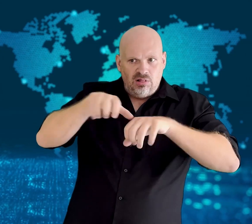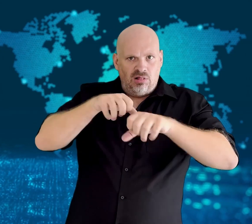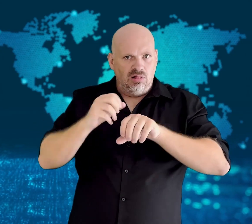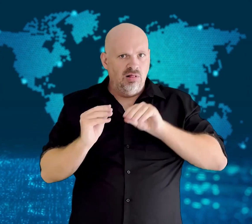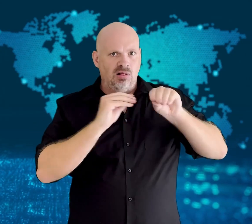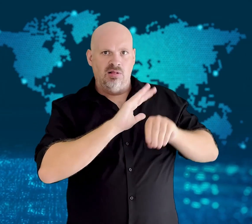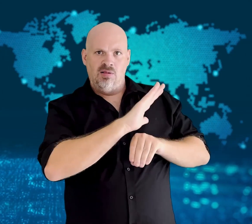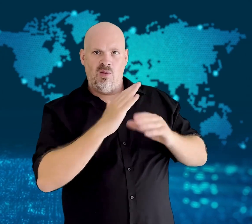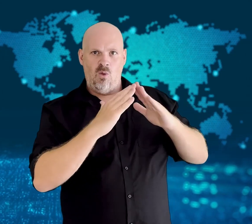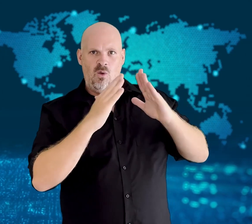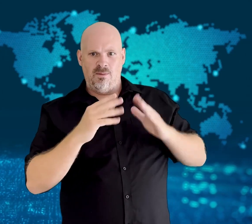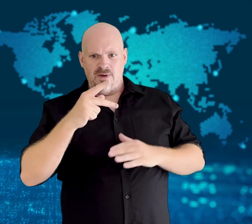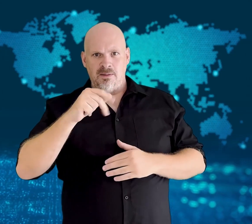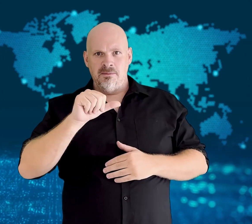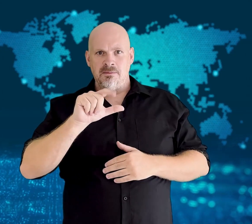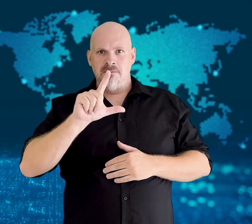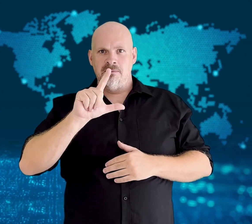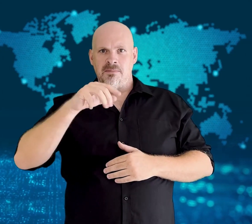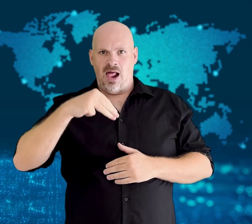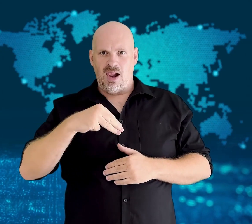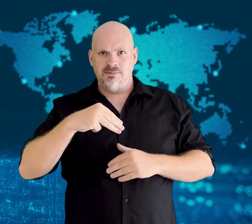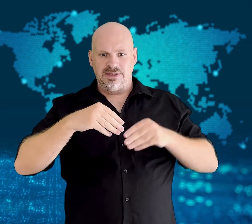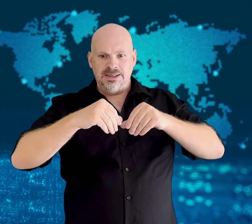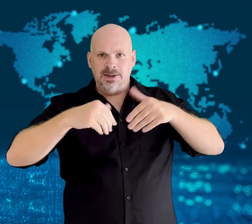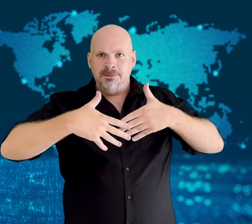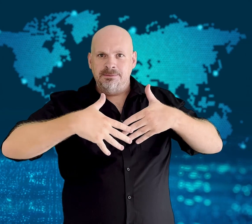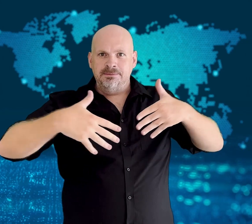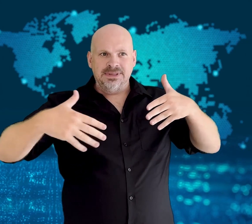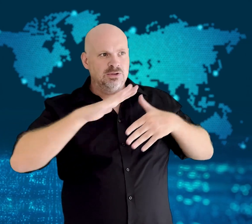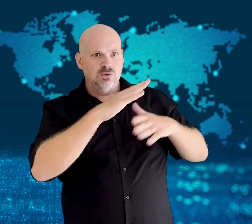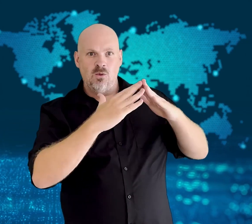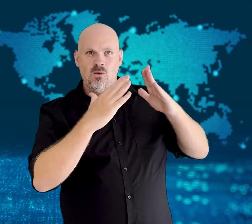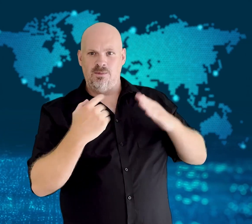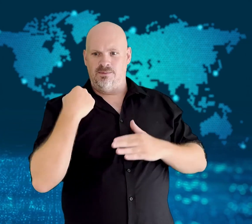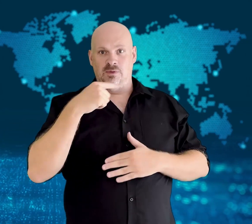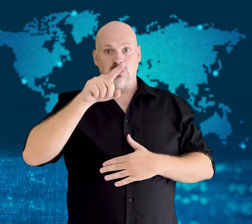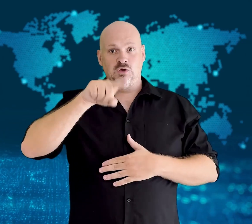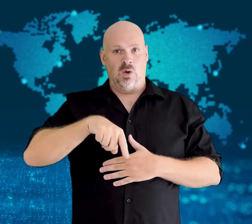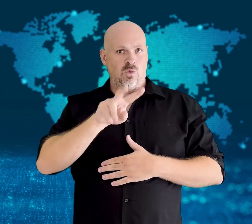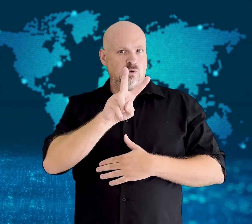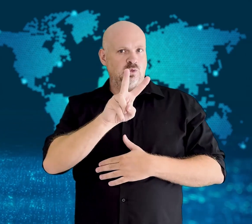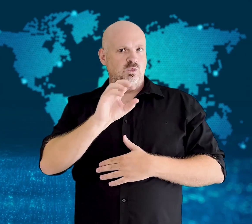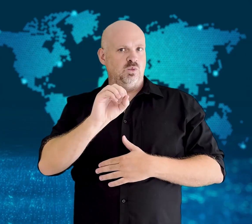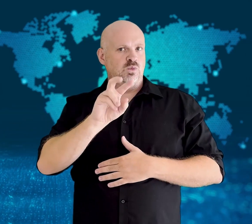and brought them to his Palm Beach home in January 2021.